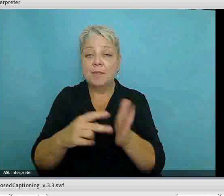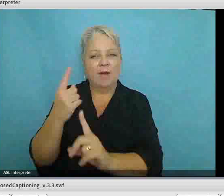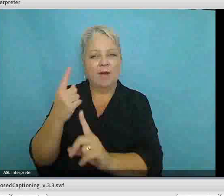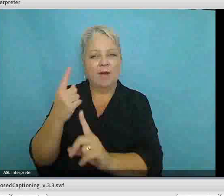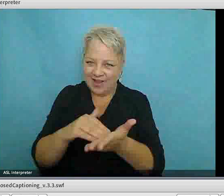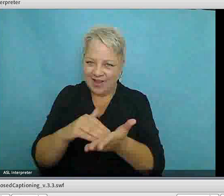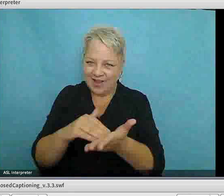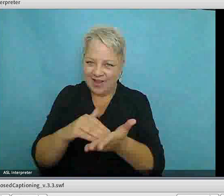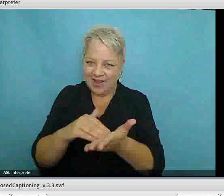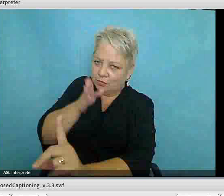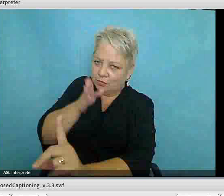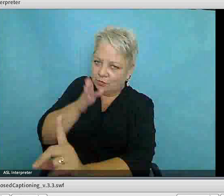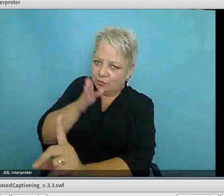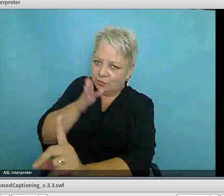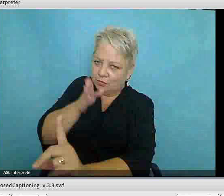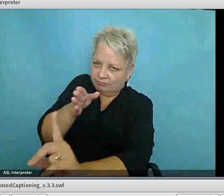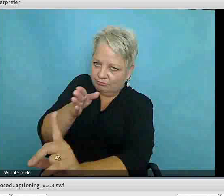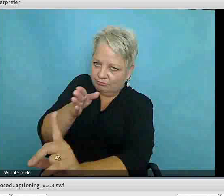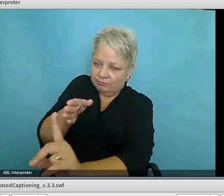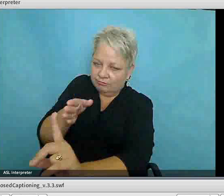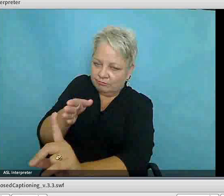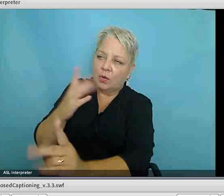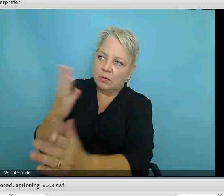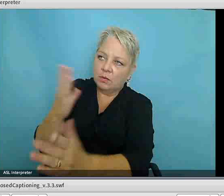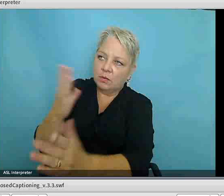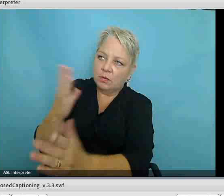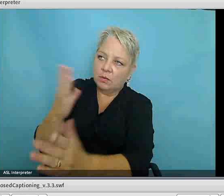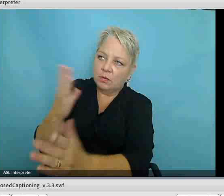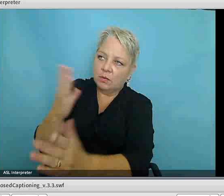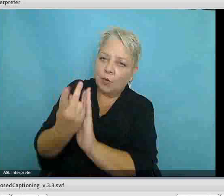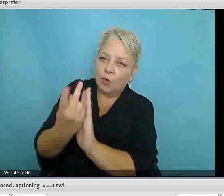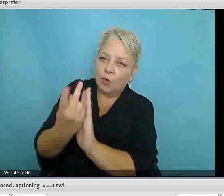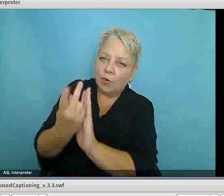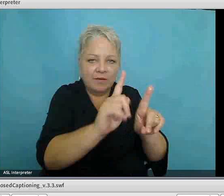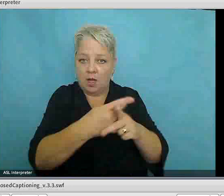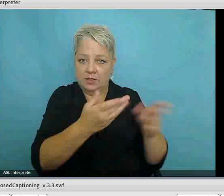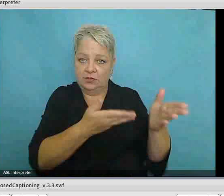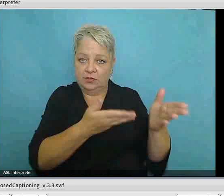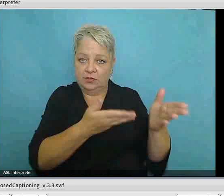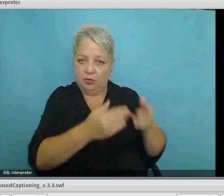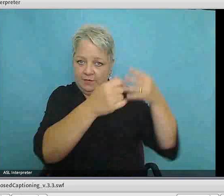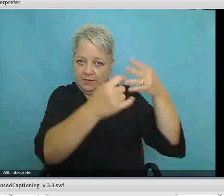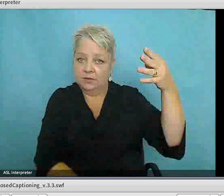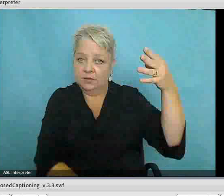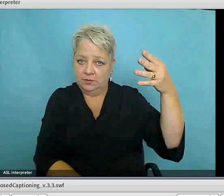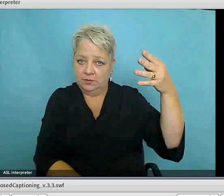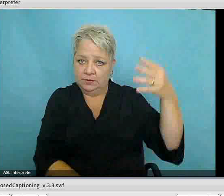Another question that came in is does the care plan coordinate the Part